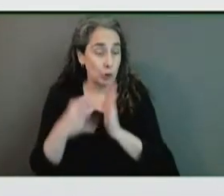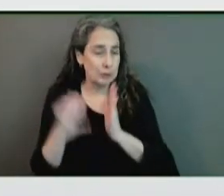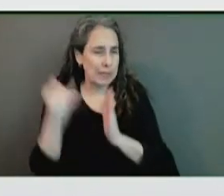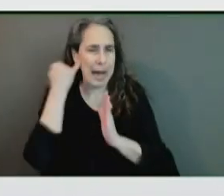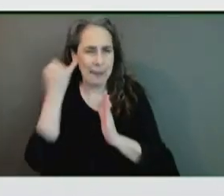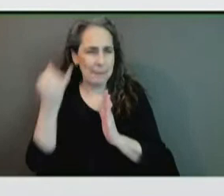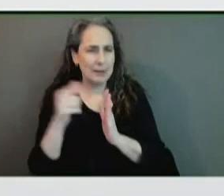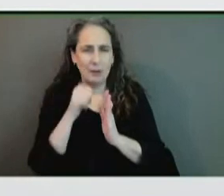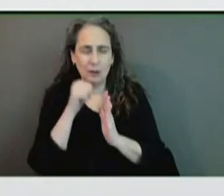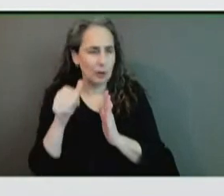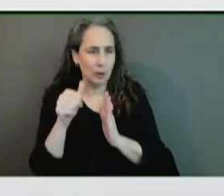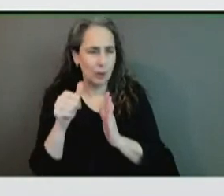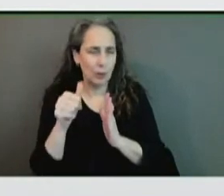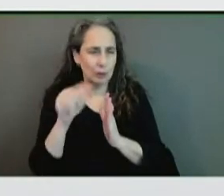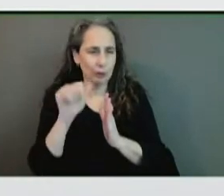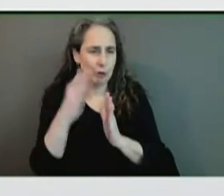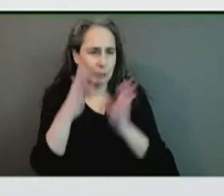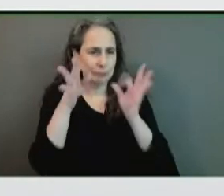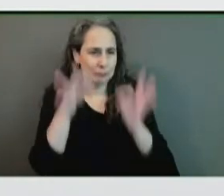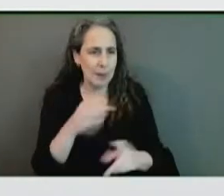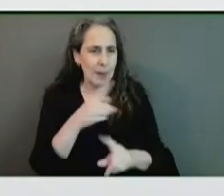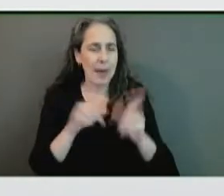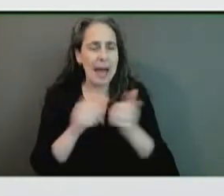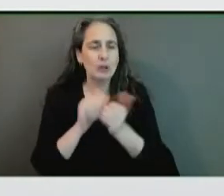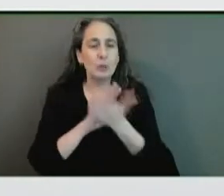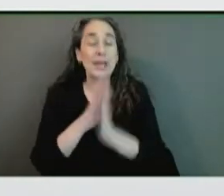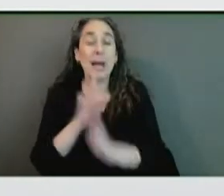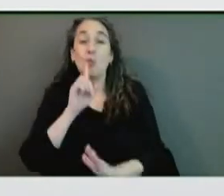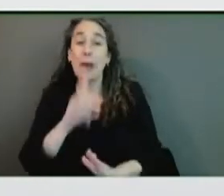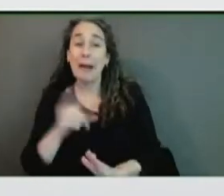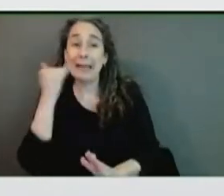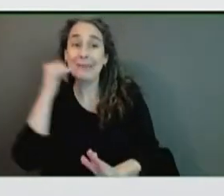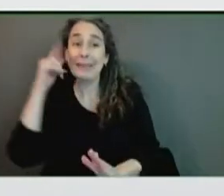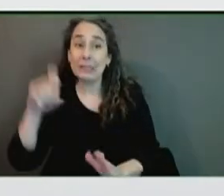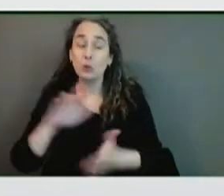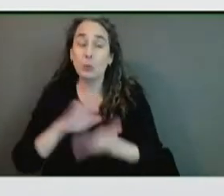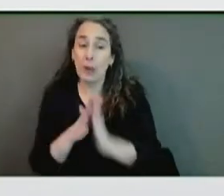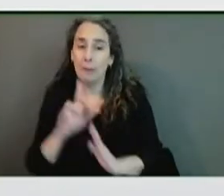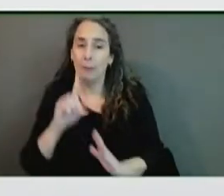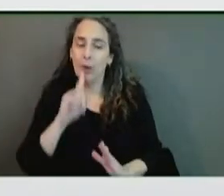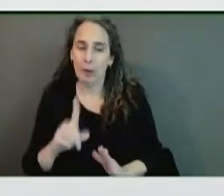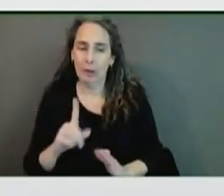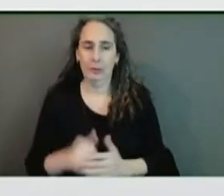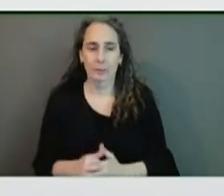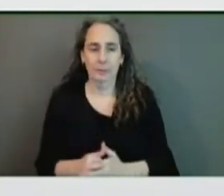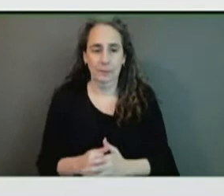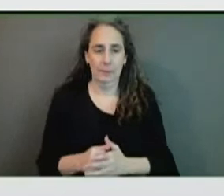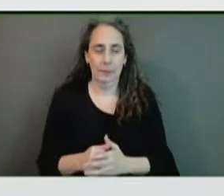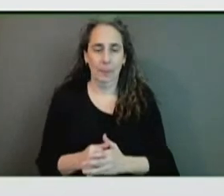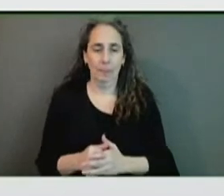mandating vaccinations for all students? Imagine that's not your job to make happen. But how